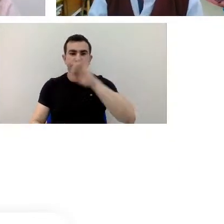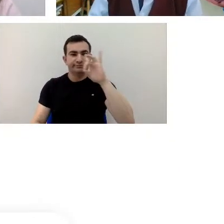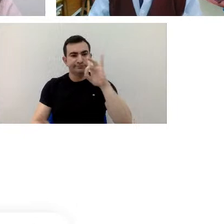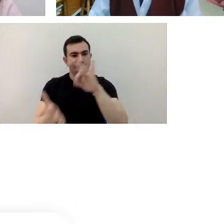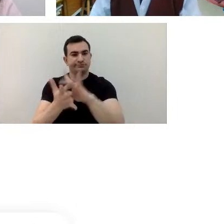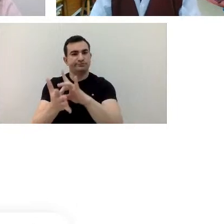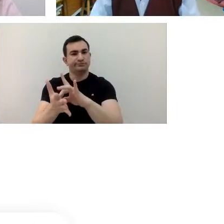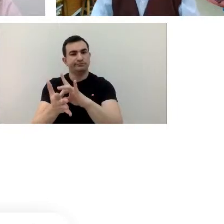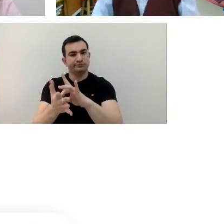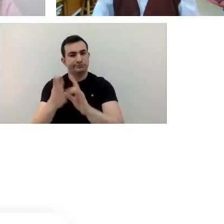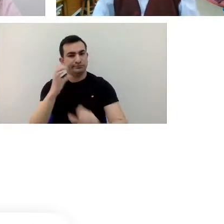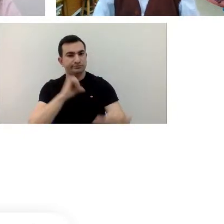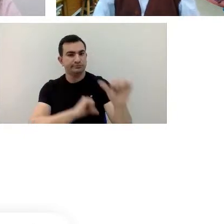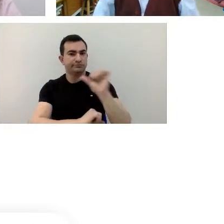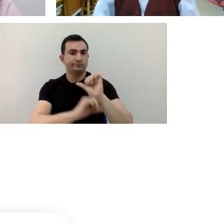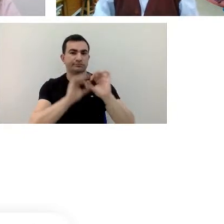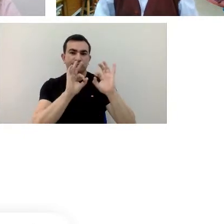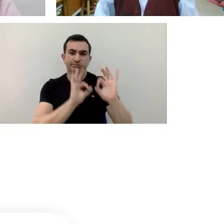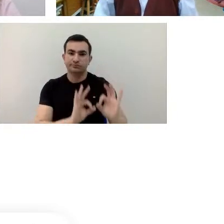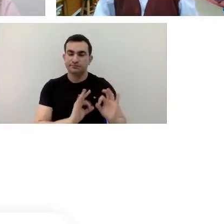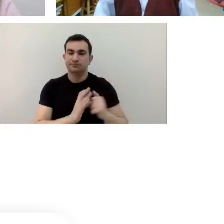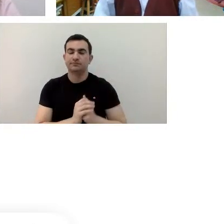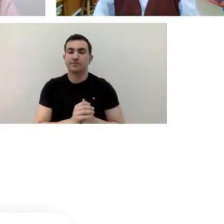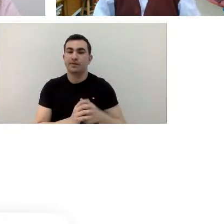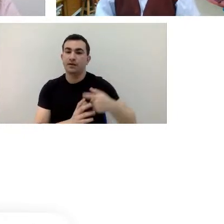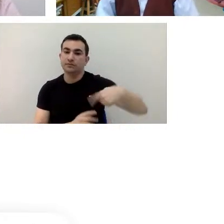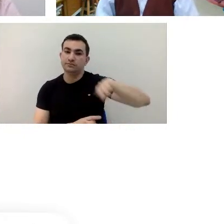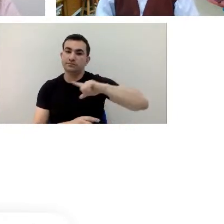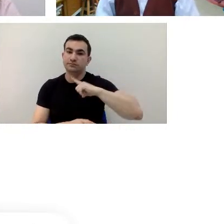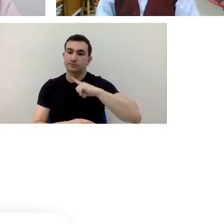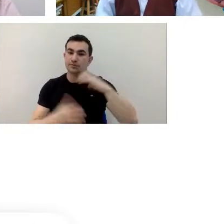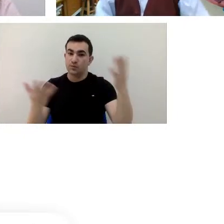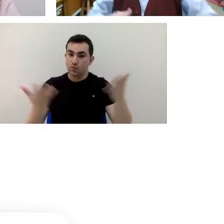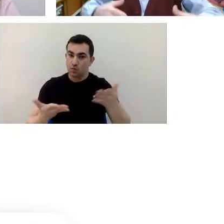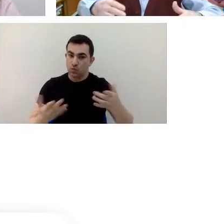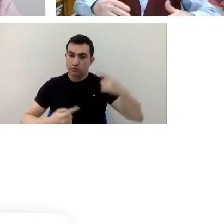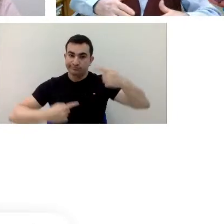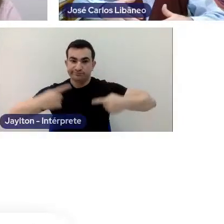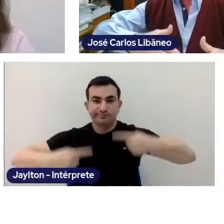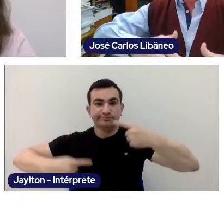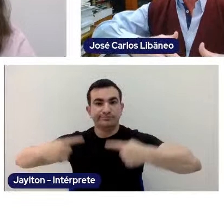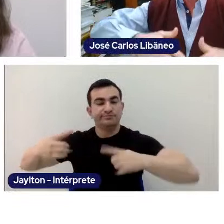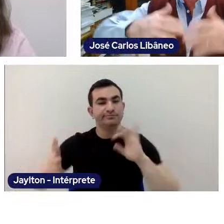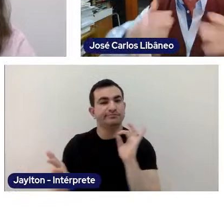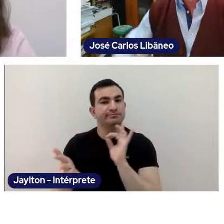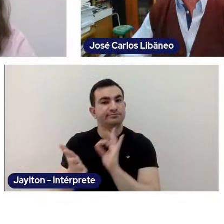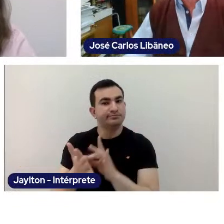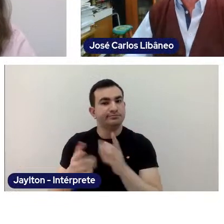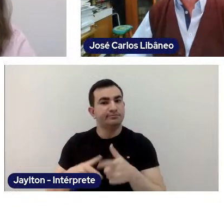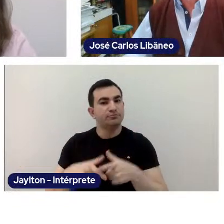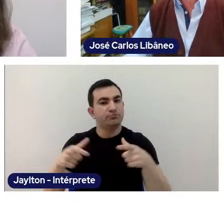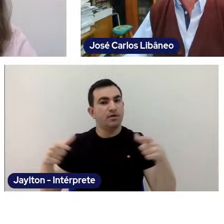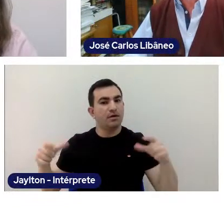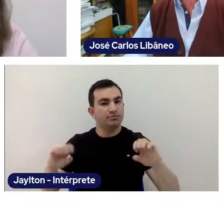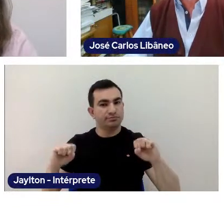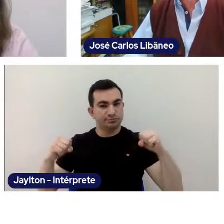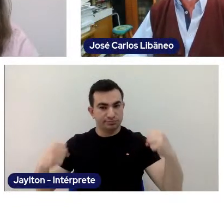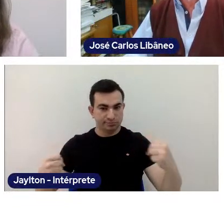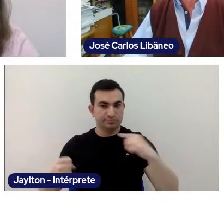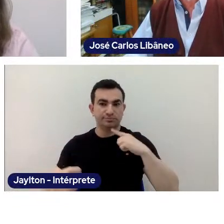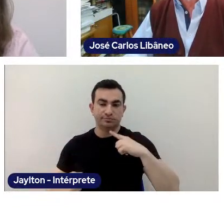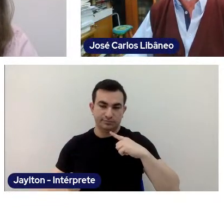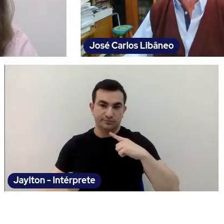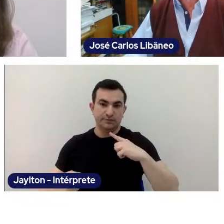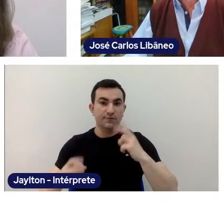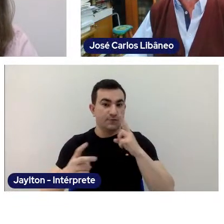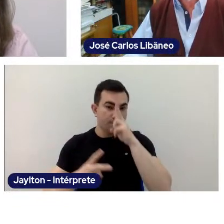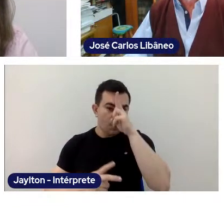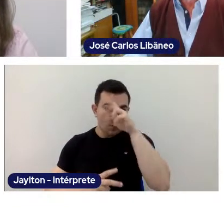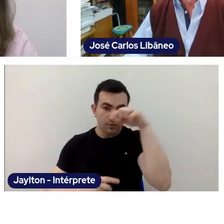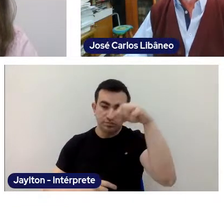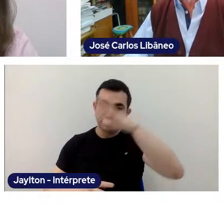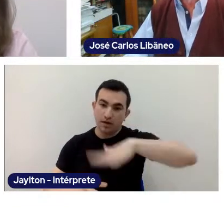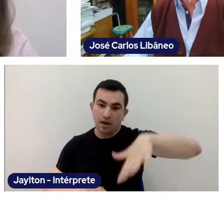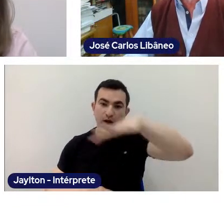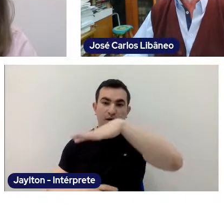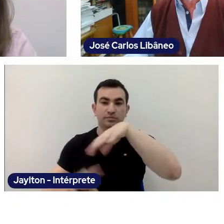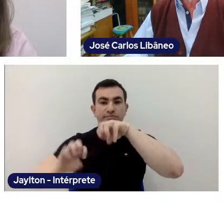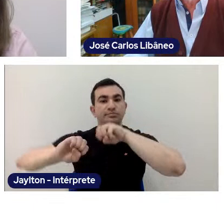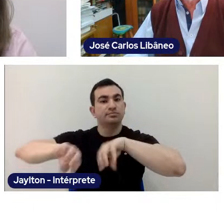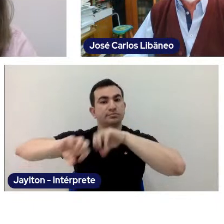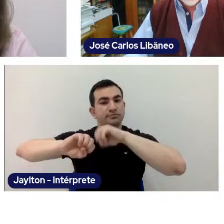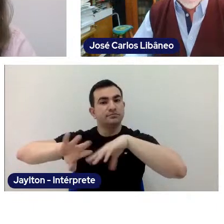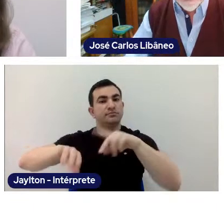So, we have today a very accentuated discussion in our educational, pedagogycal field,